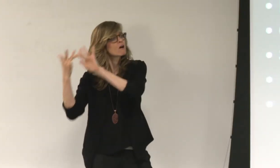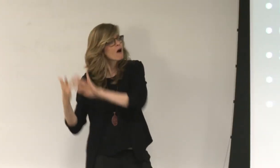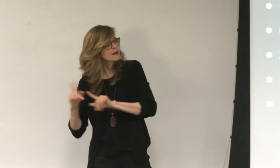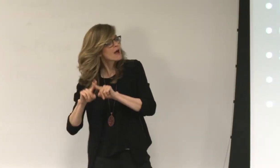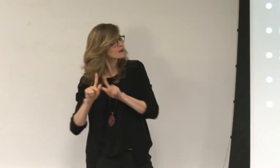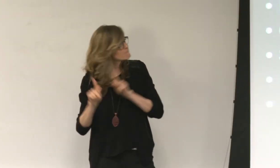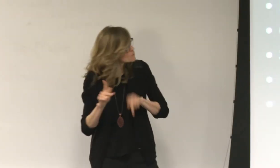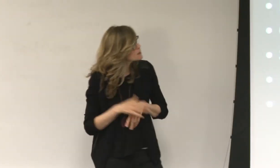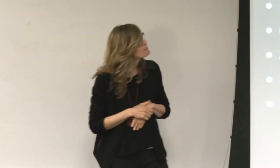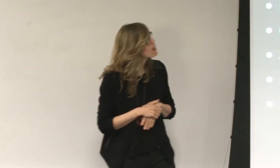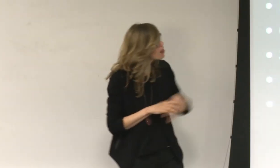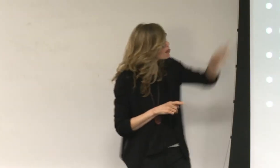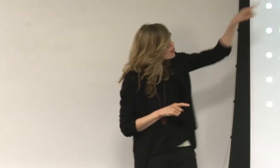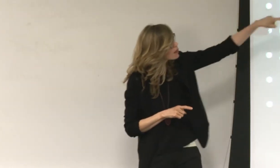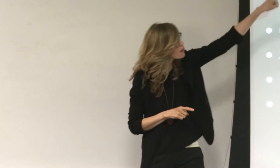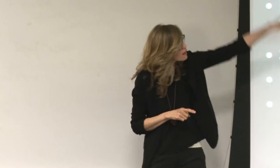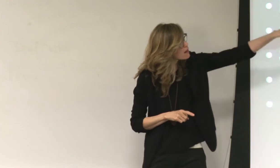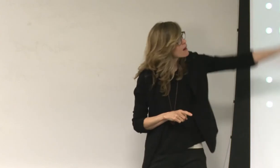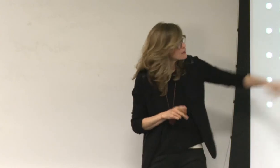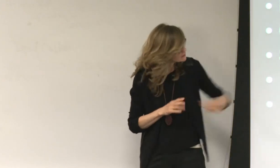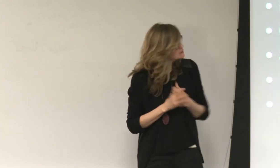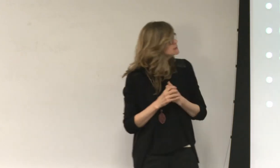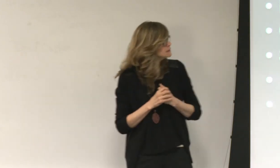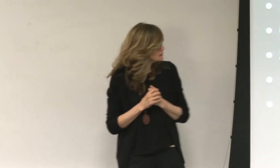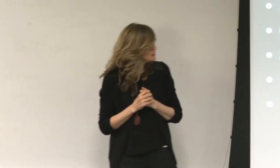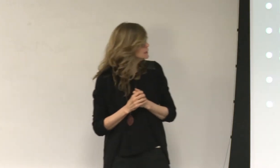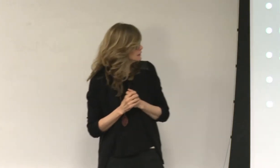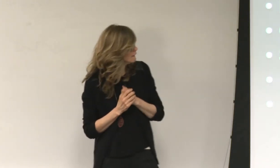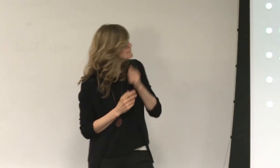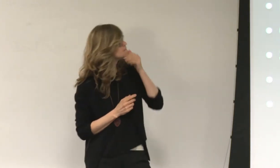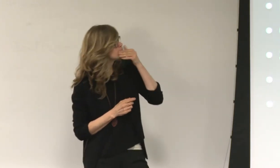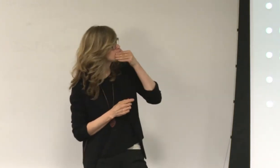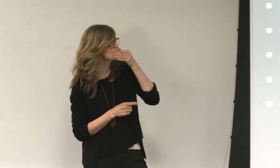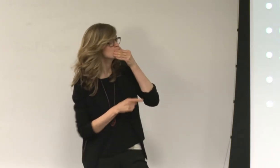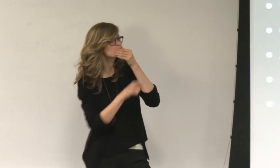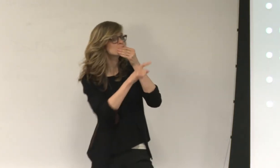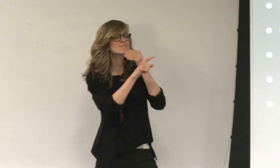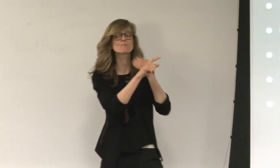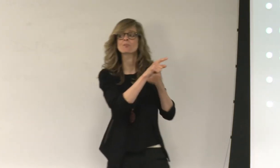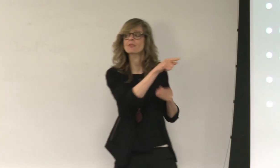SO, I CONTACTED SEVERAL DIFFERENT PEOPLE THAT I WAS A FREELANCE WRITER.